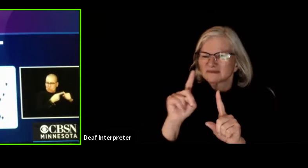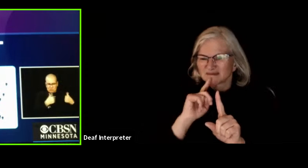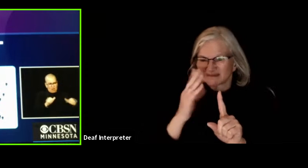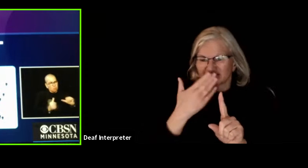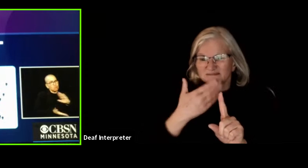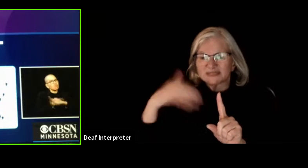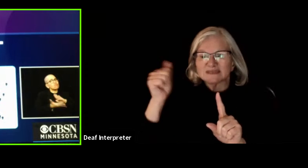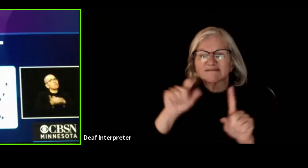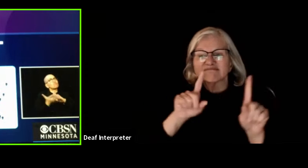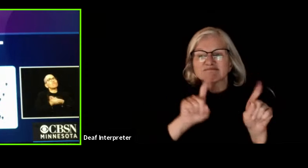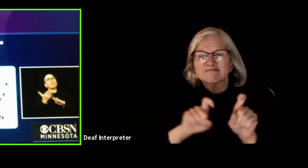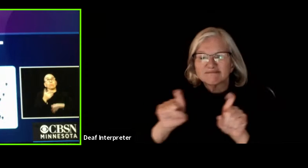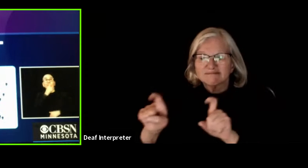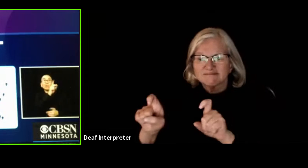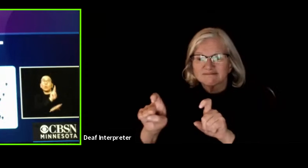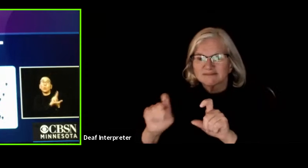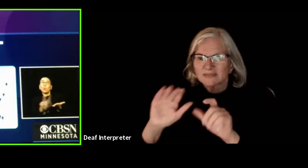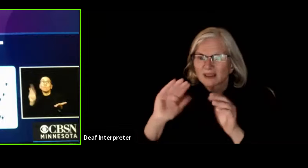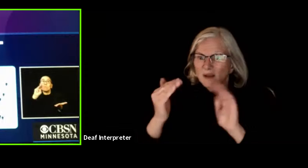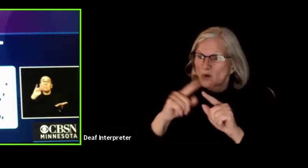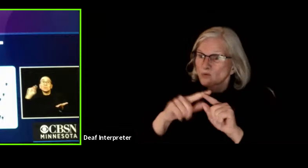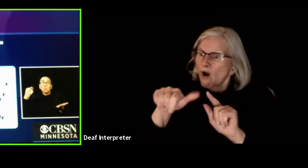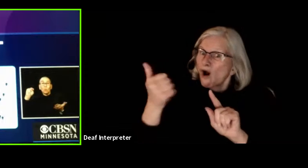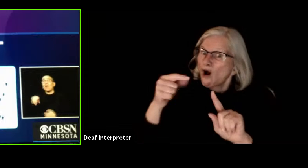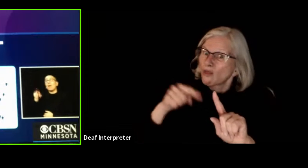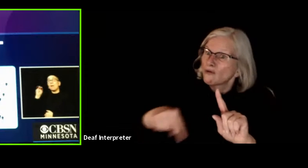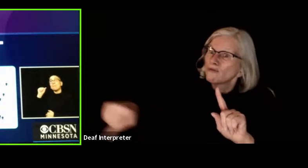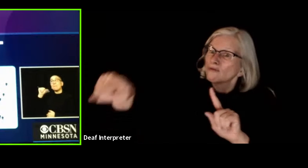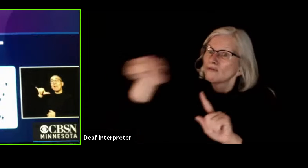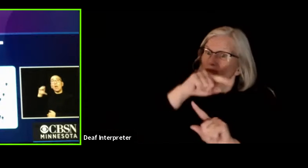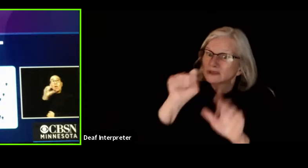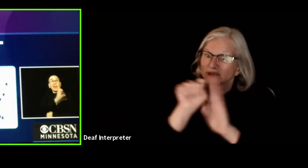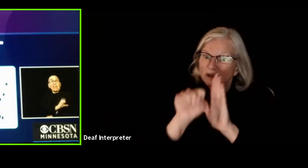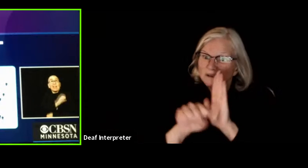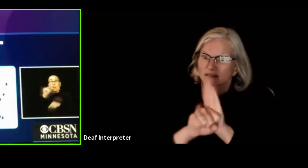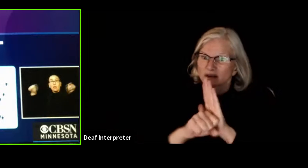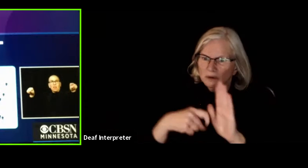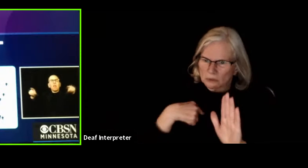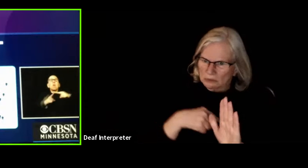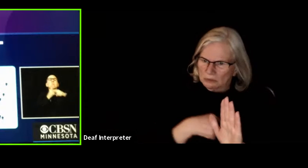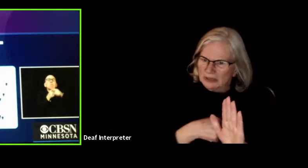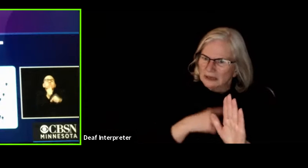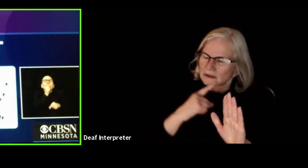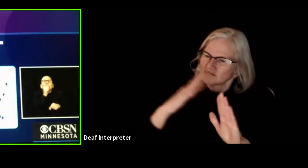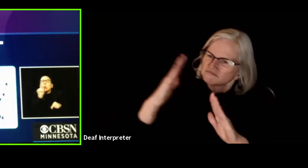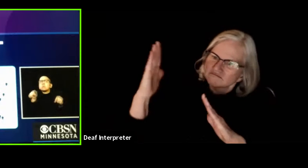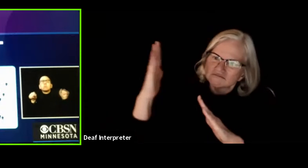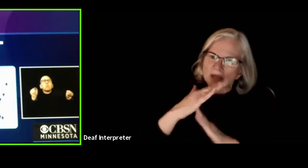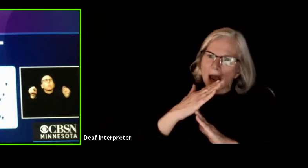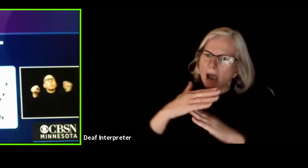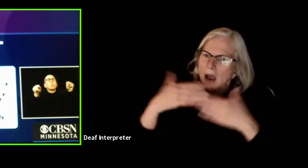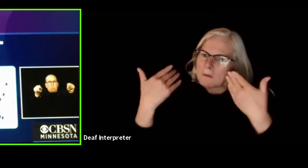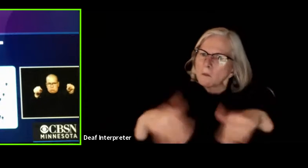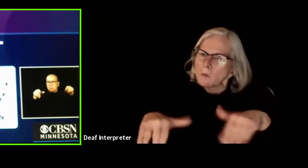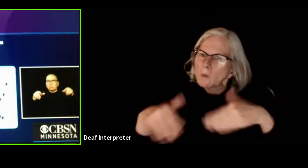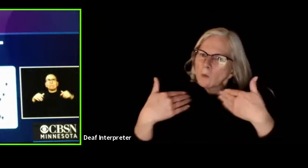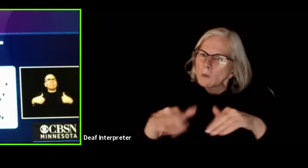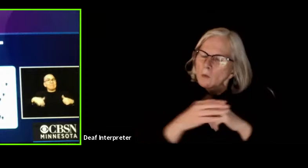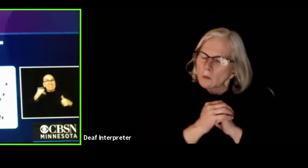MAYO CLIN, A LOT OF OTHERS IN THE PRIVATE SECTOR WORKING WITH THE STATE TO PROVIDE THAT, SO, AGAIN, IF YOU NEED A TEST, GET ONE. IF YOU'RE NOT SURE YOU GOT,